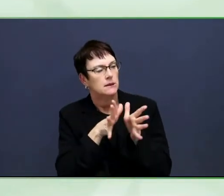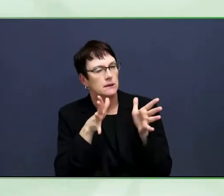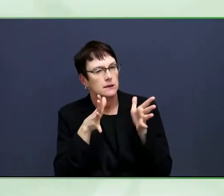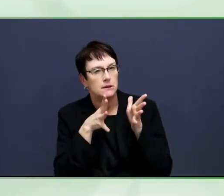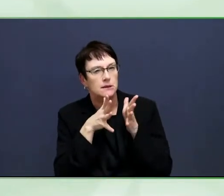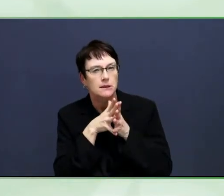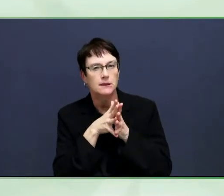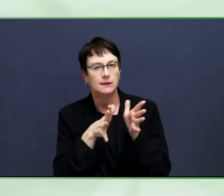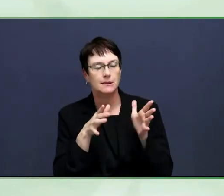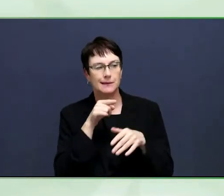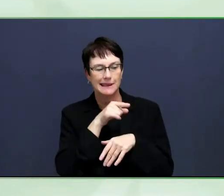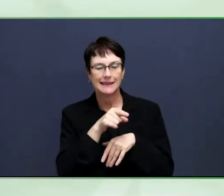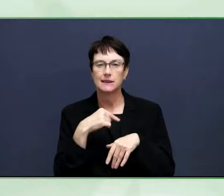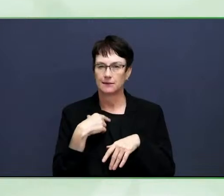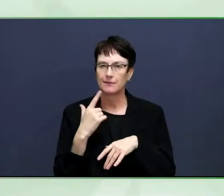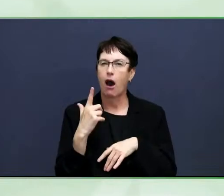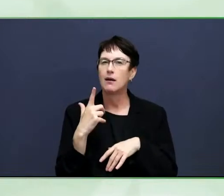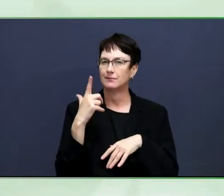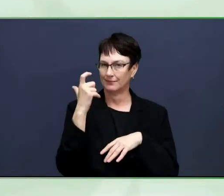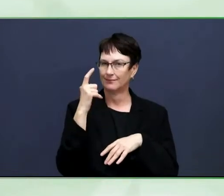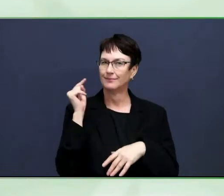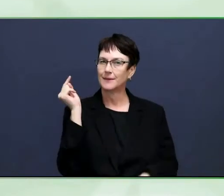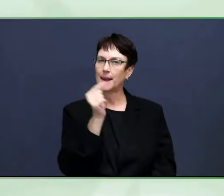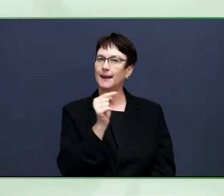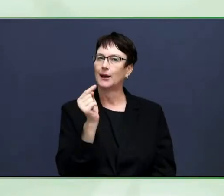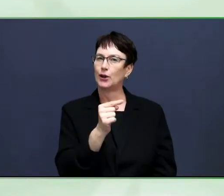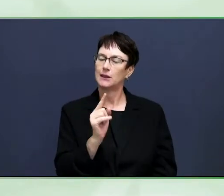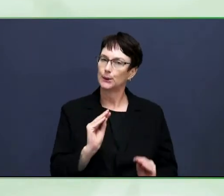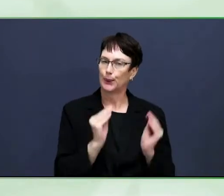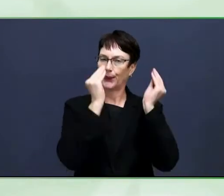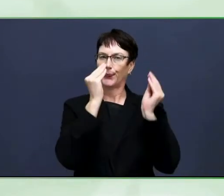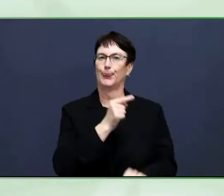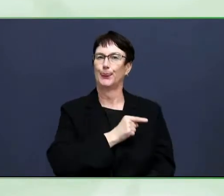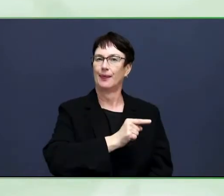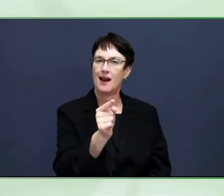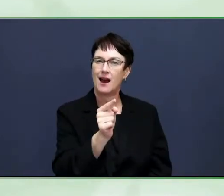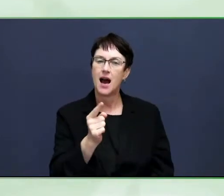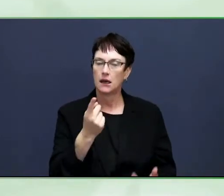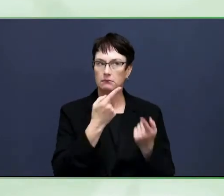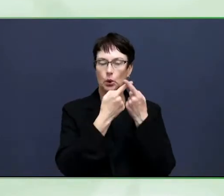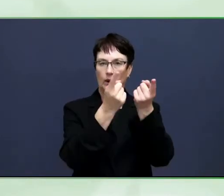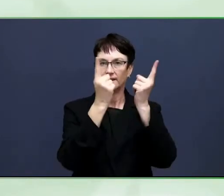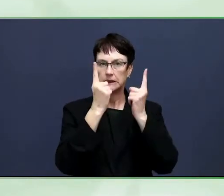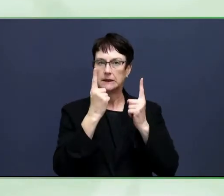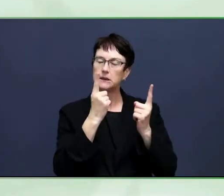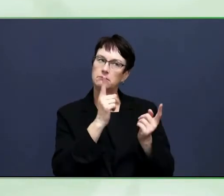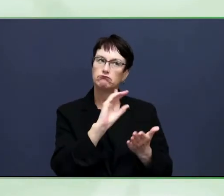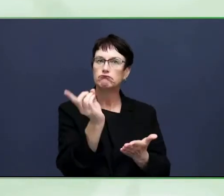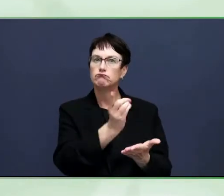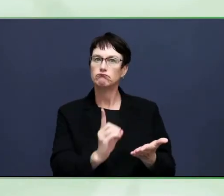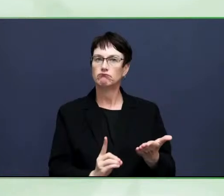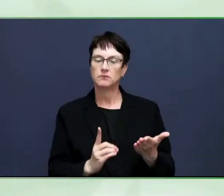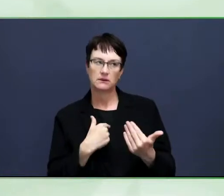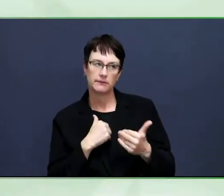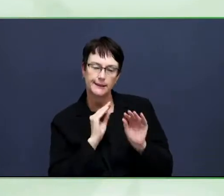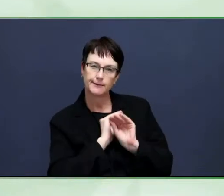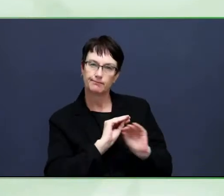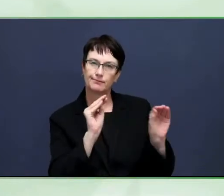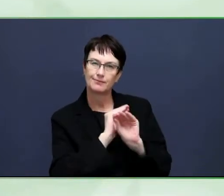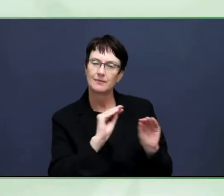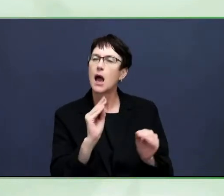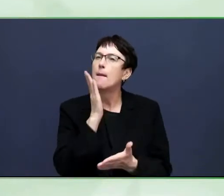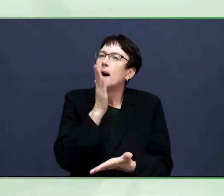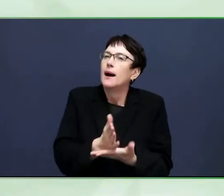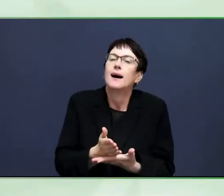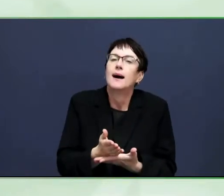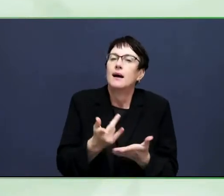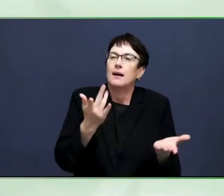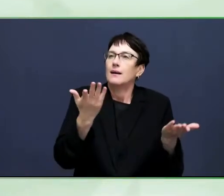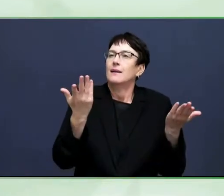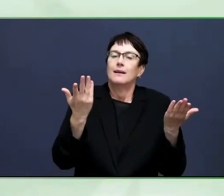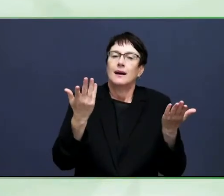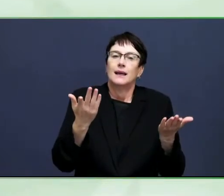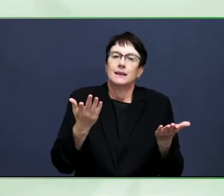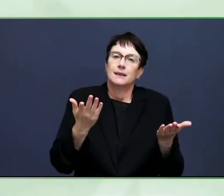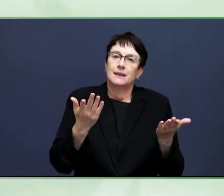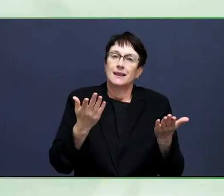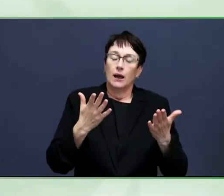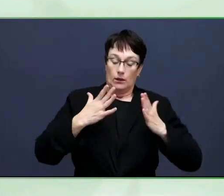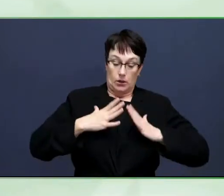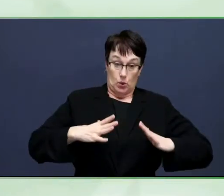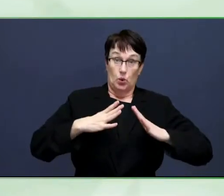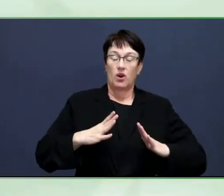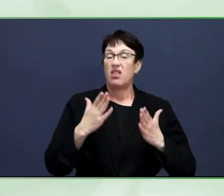With fashion and the close, we are talking about that, but when the student gets out